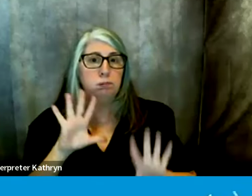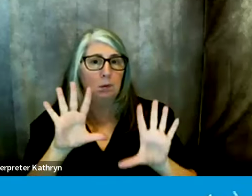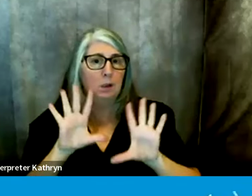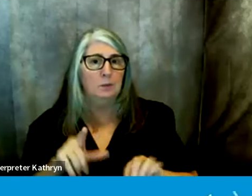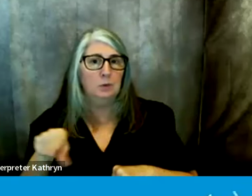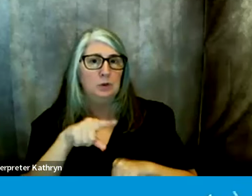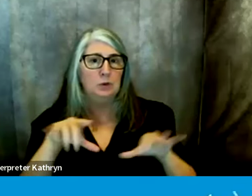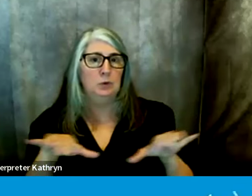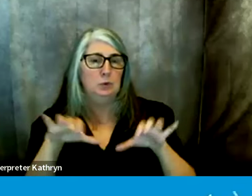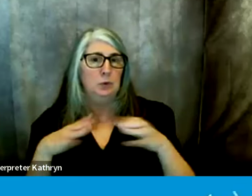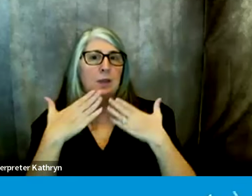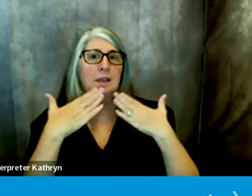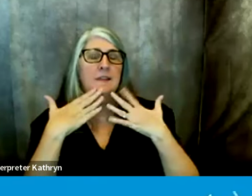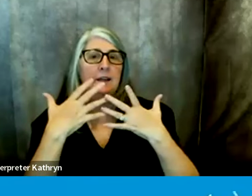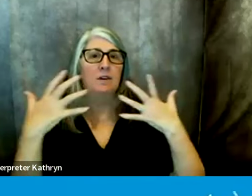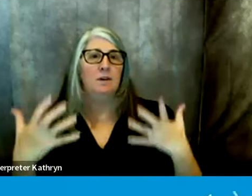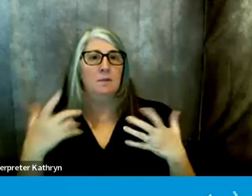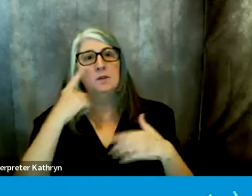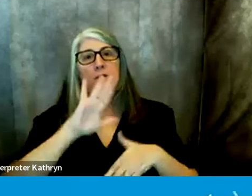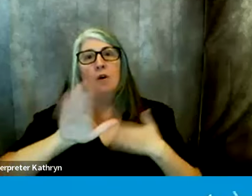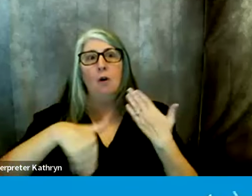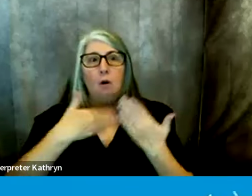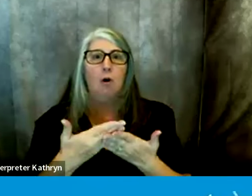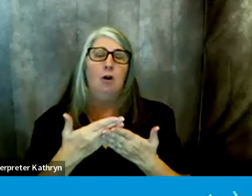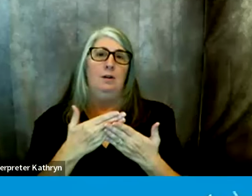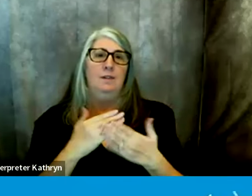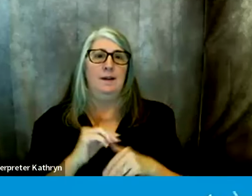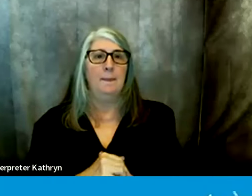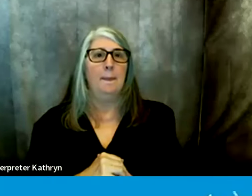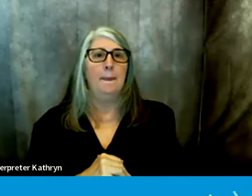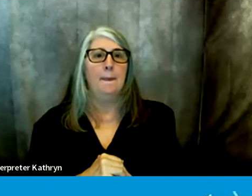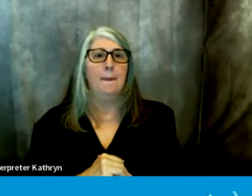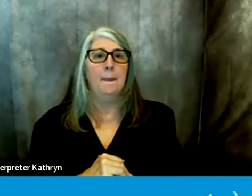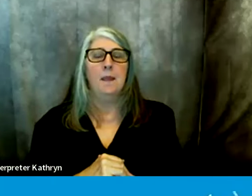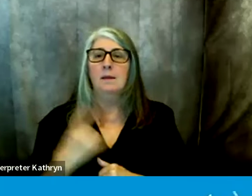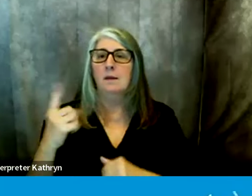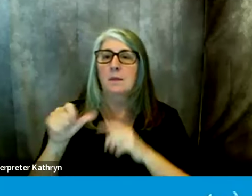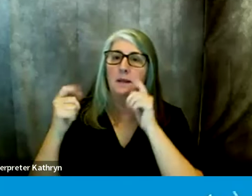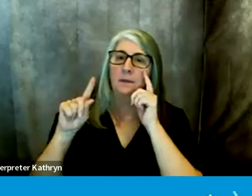Thank you very much for all of that. There was a question in the chat box